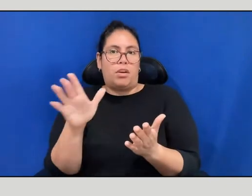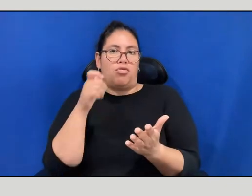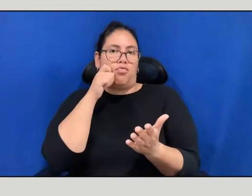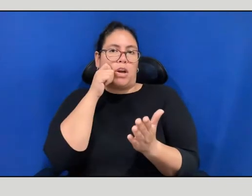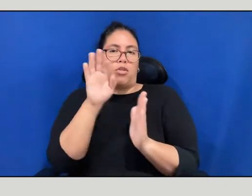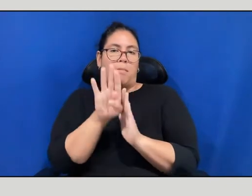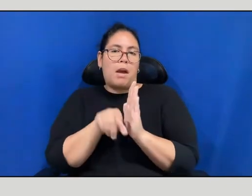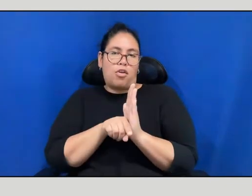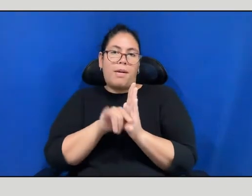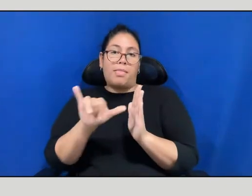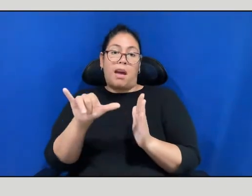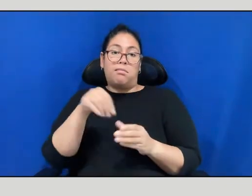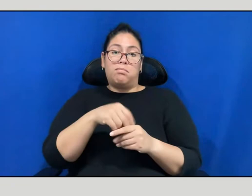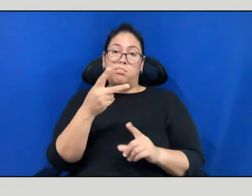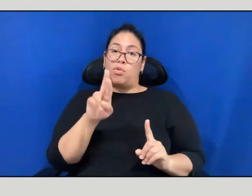for a long time has been silenced.